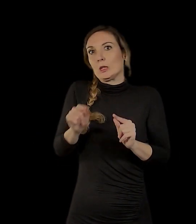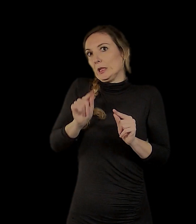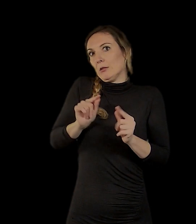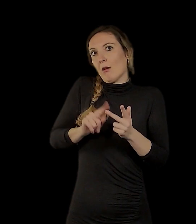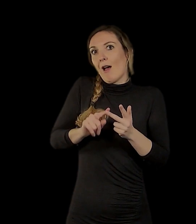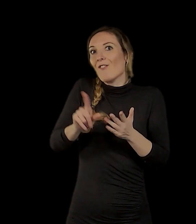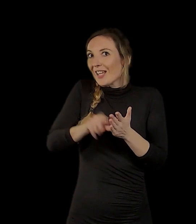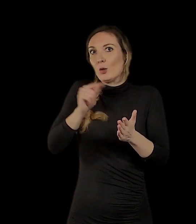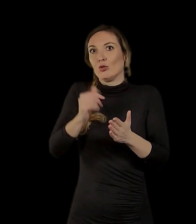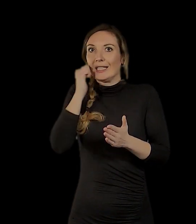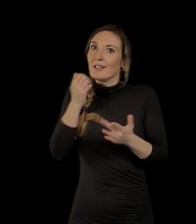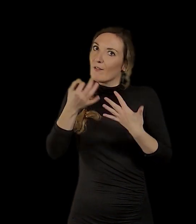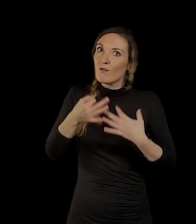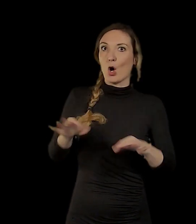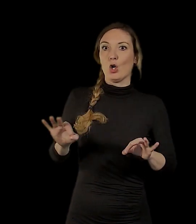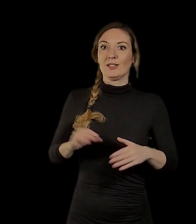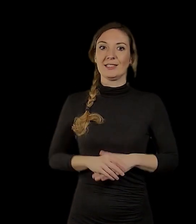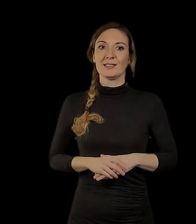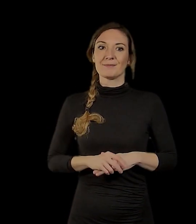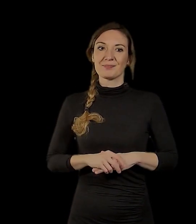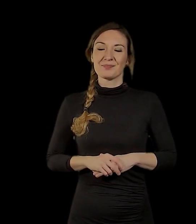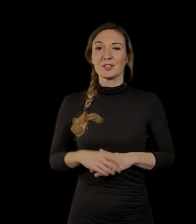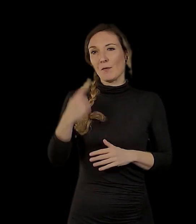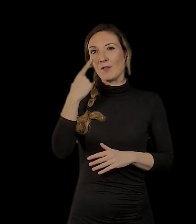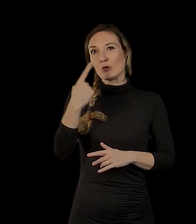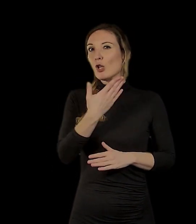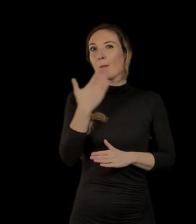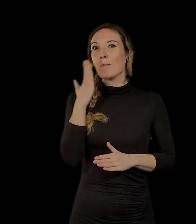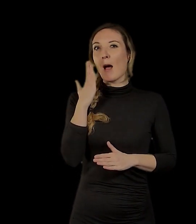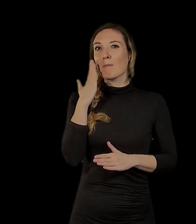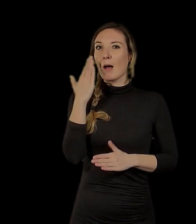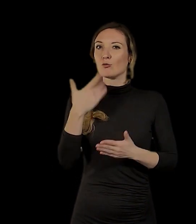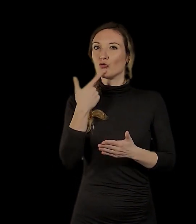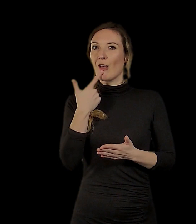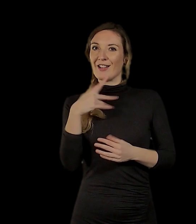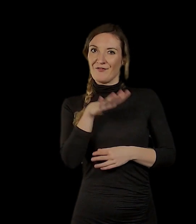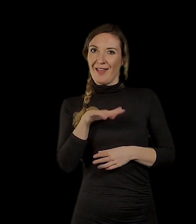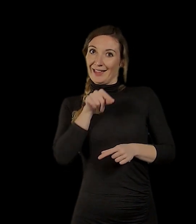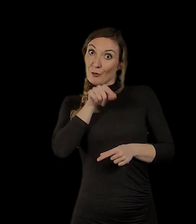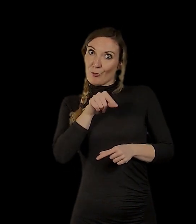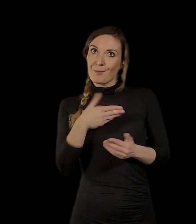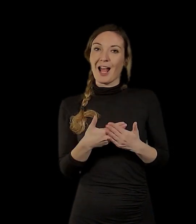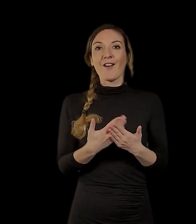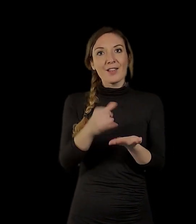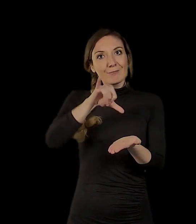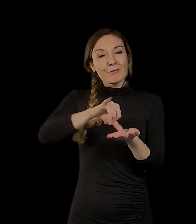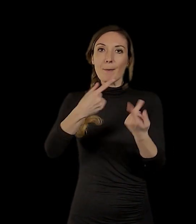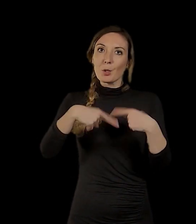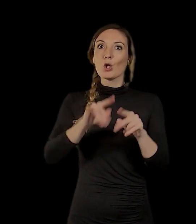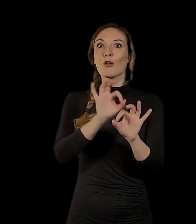So we built this center on the basis of some urban footprint of the former factory.